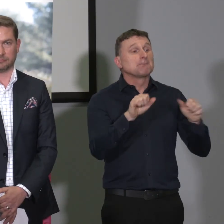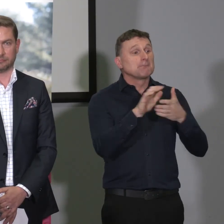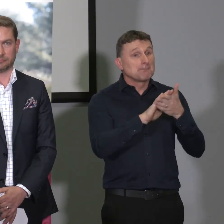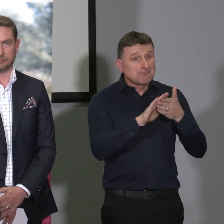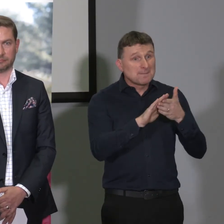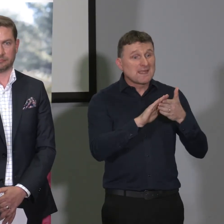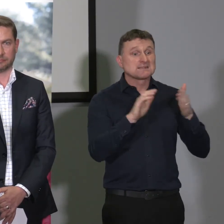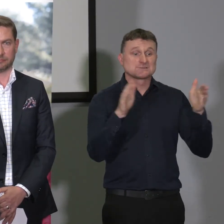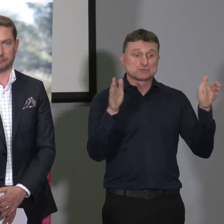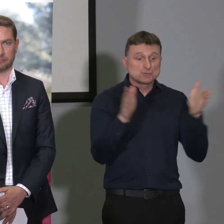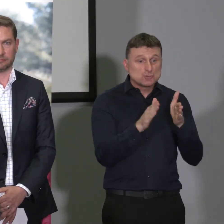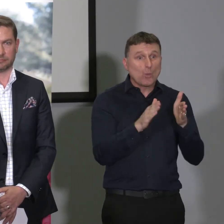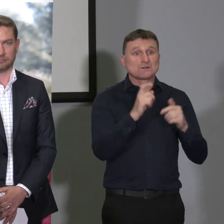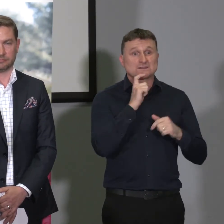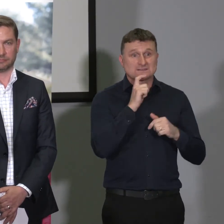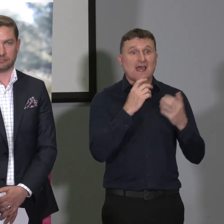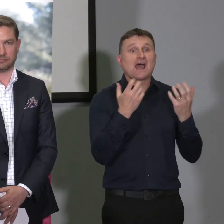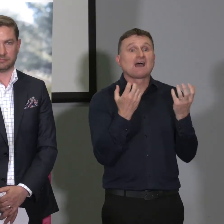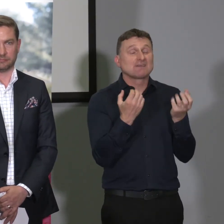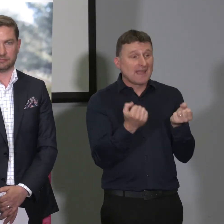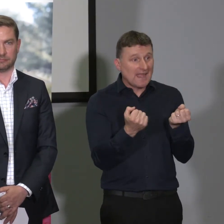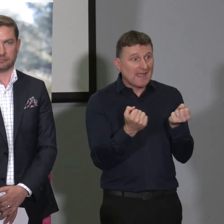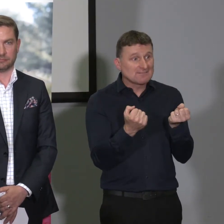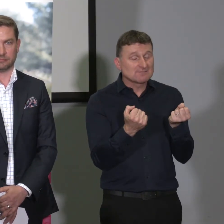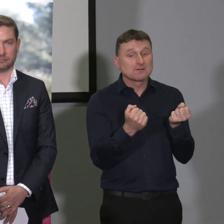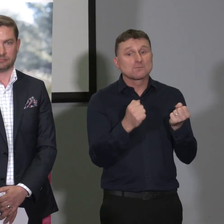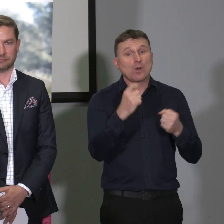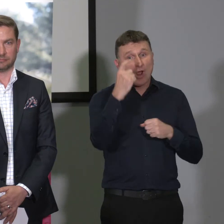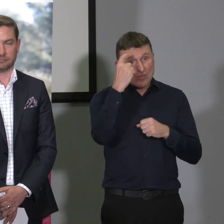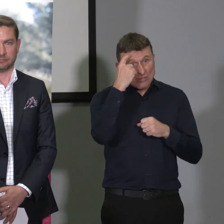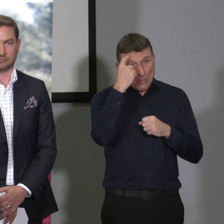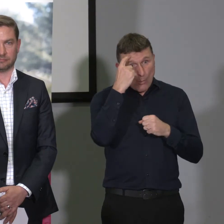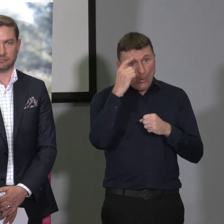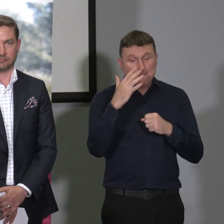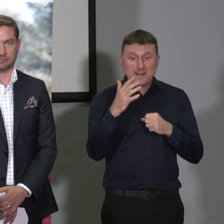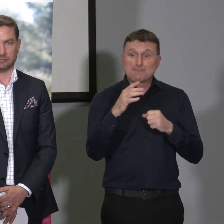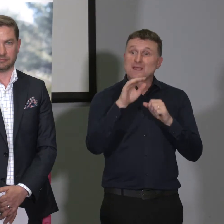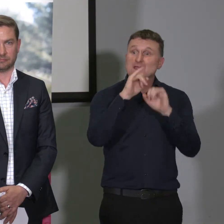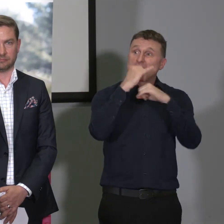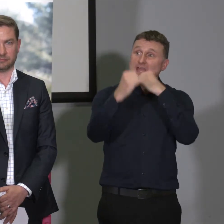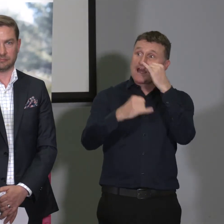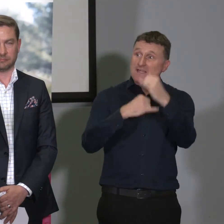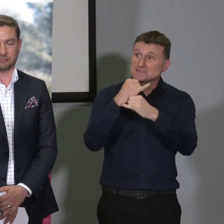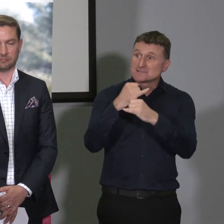shortages exist currently, but we are working both to recruit internationally but also to